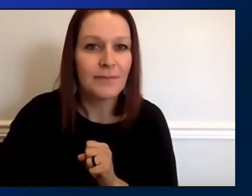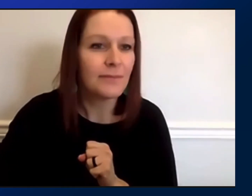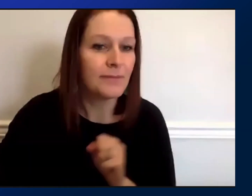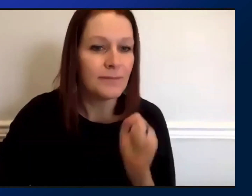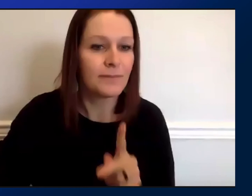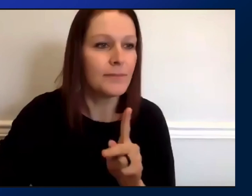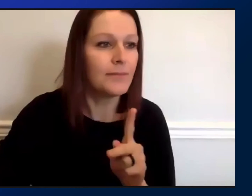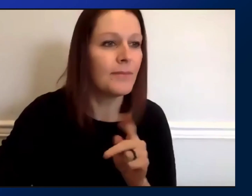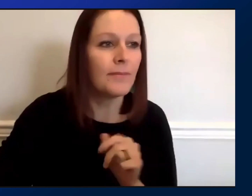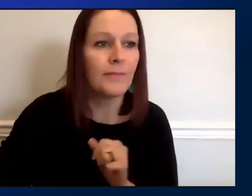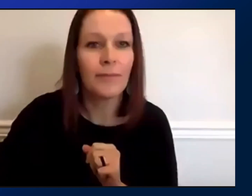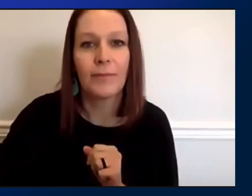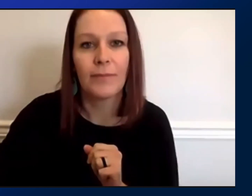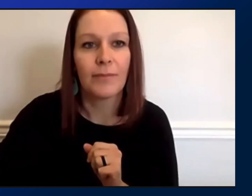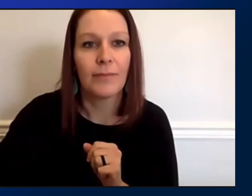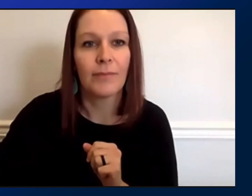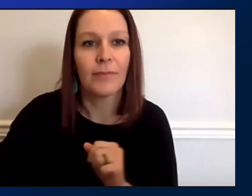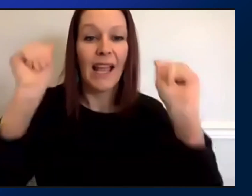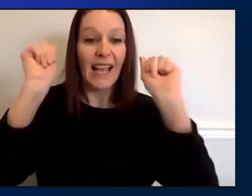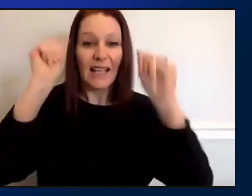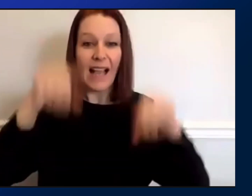okay so i'm going do you mind if the tech person can